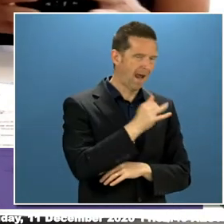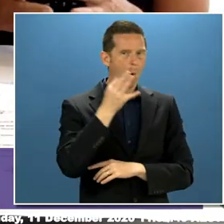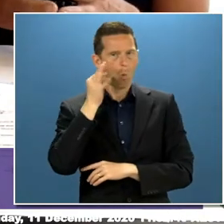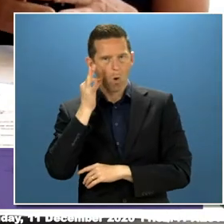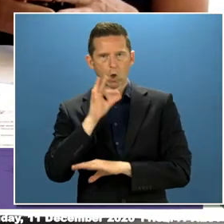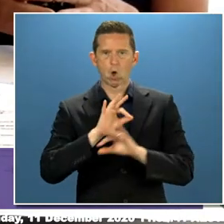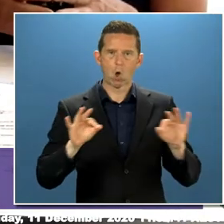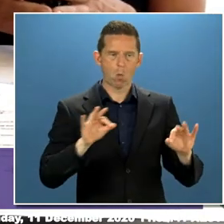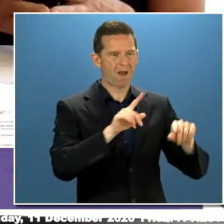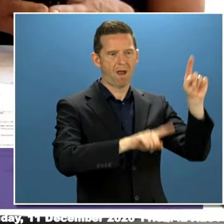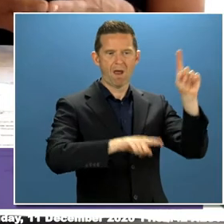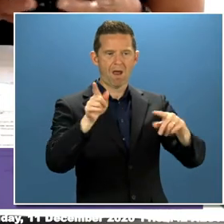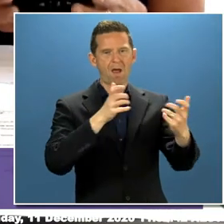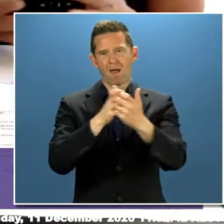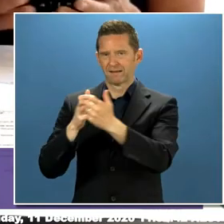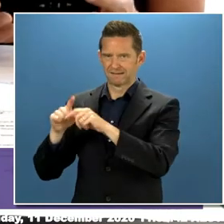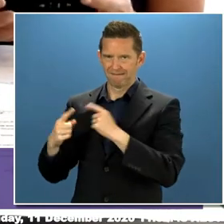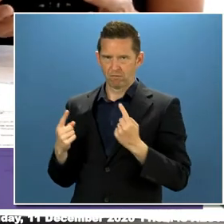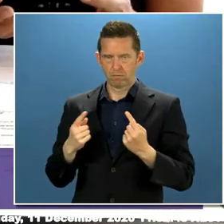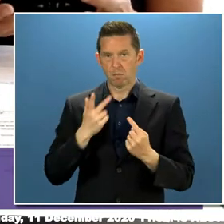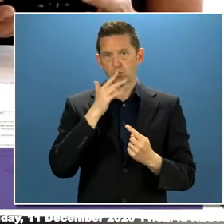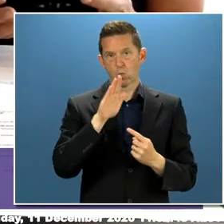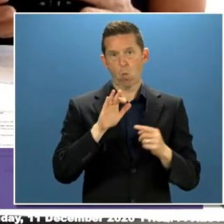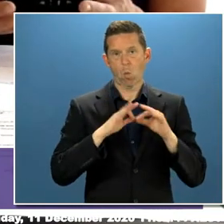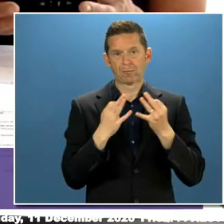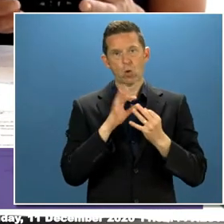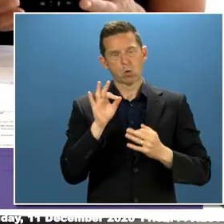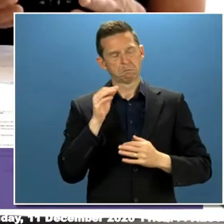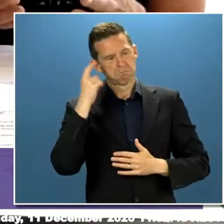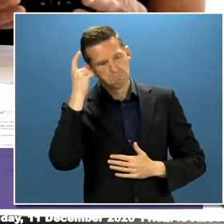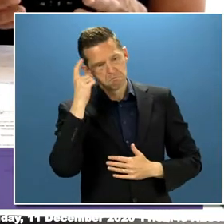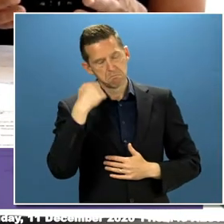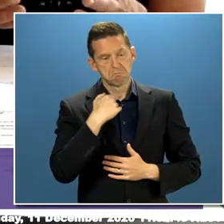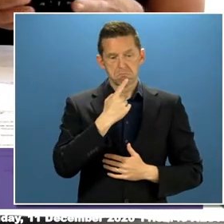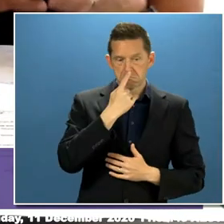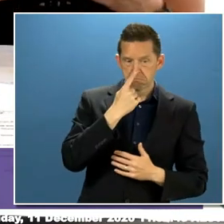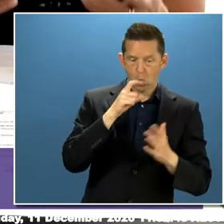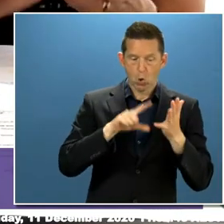If your organisation is not a curious organisation, then naturally in its